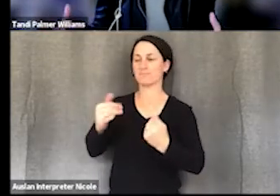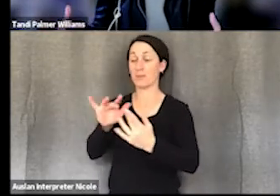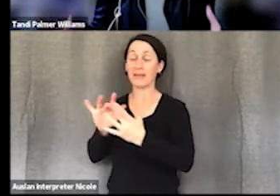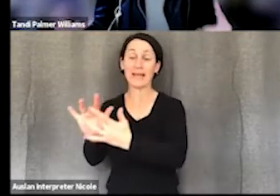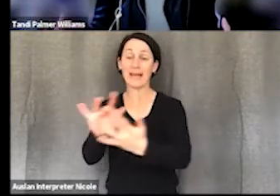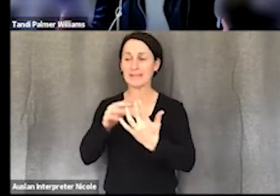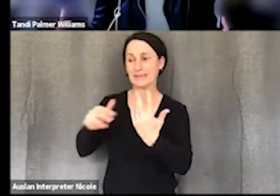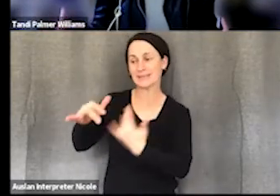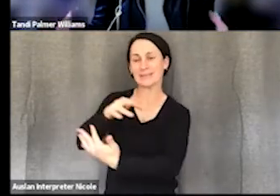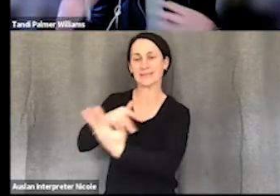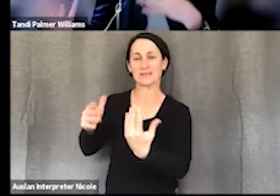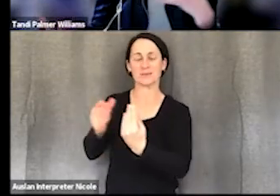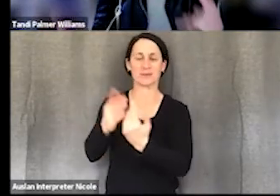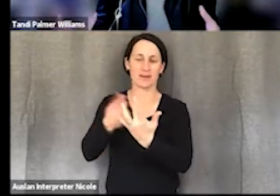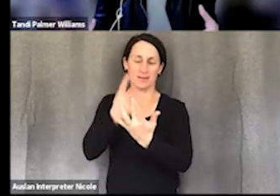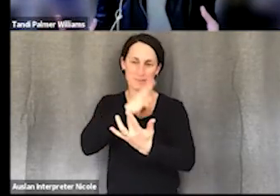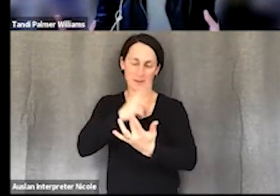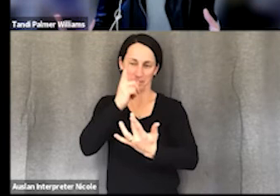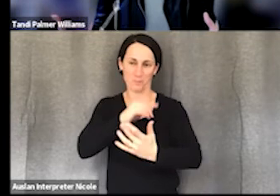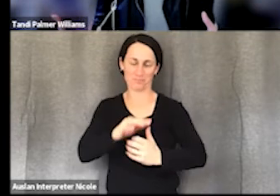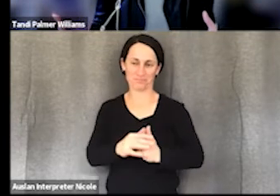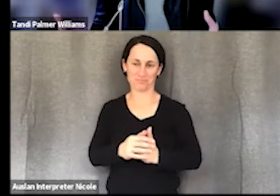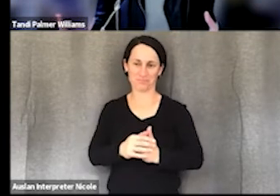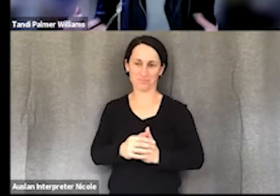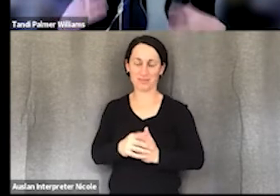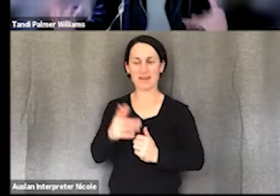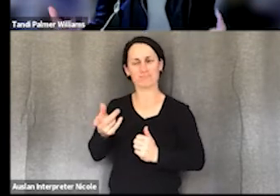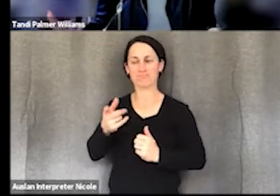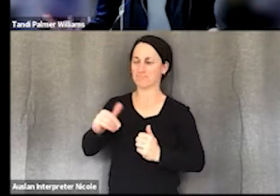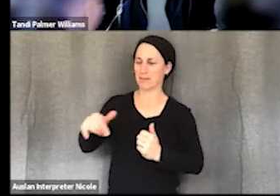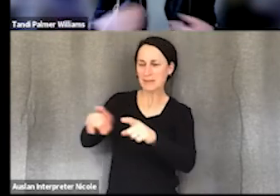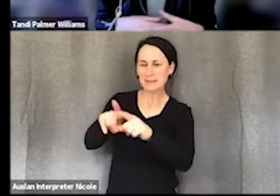other people who love that particular work or work from that producer.